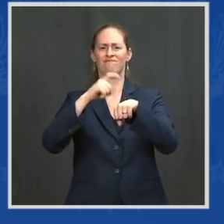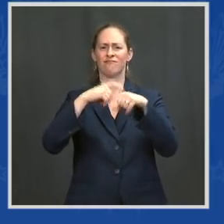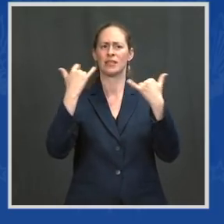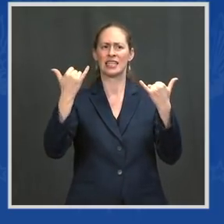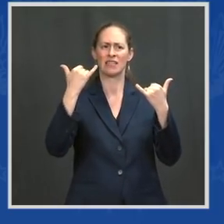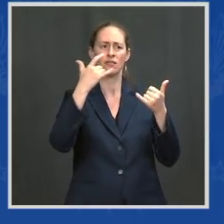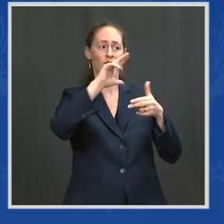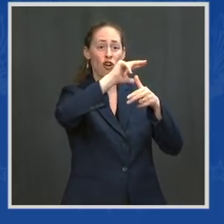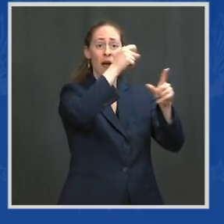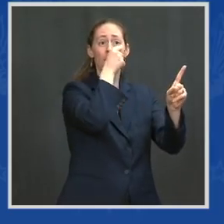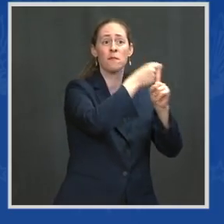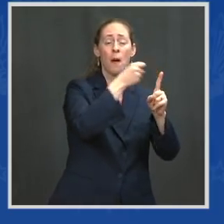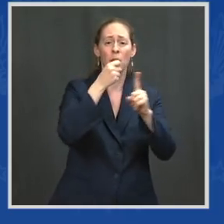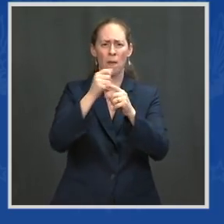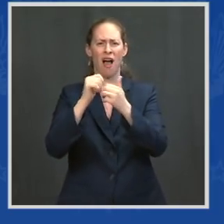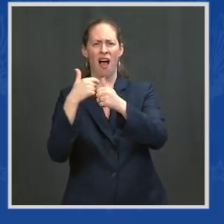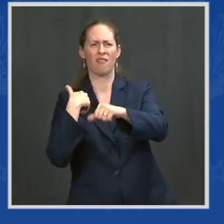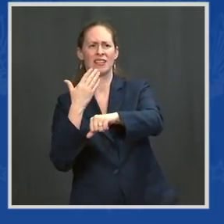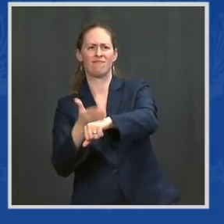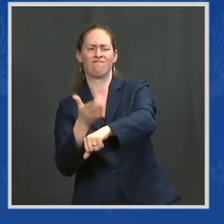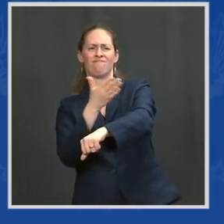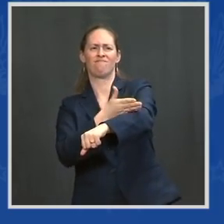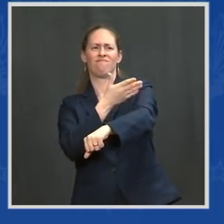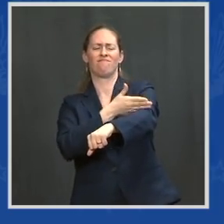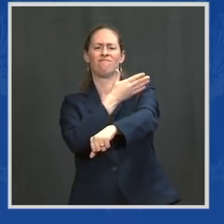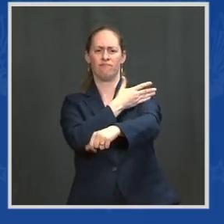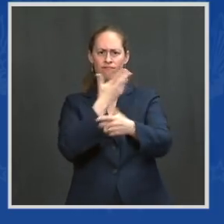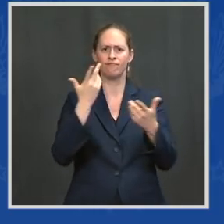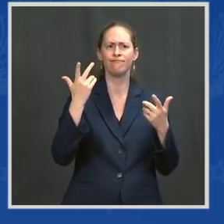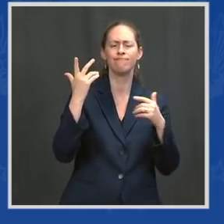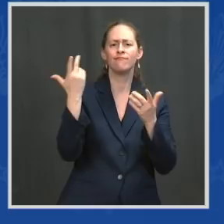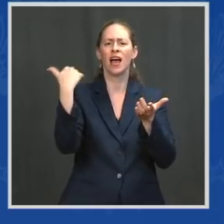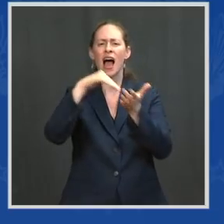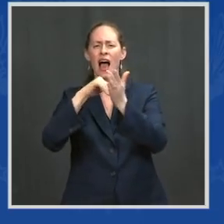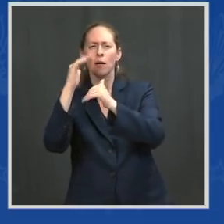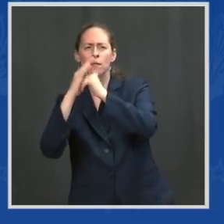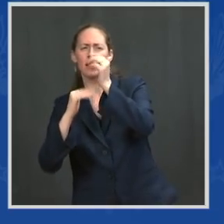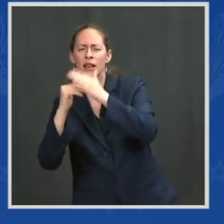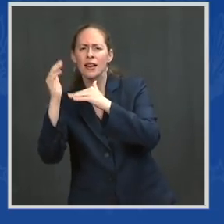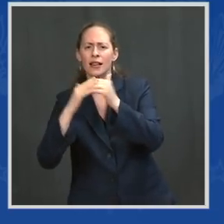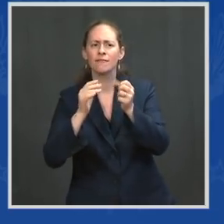in order to rebuild these communities safer and stronger than they were before.